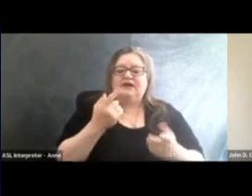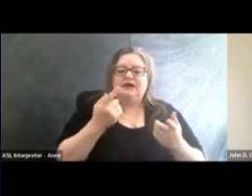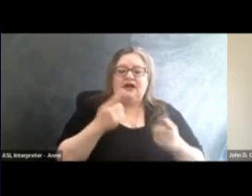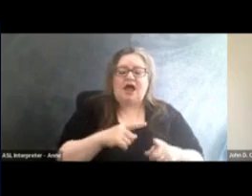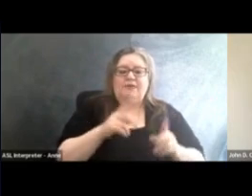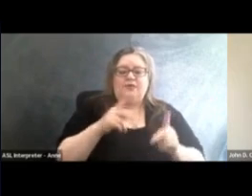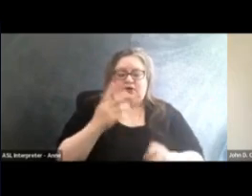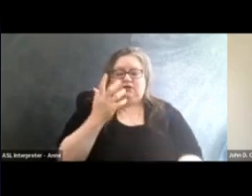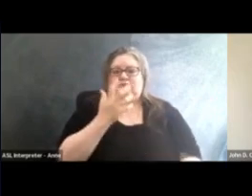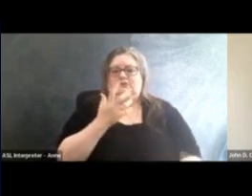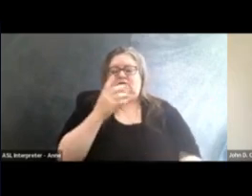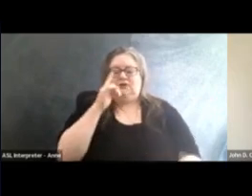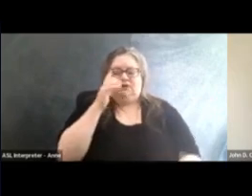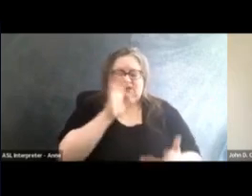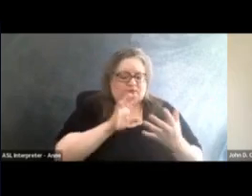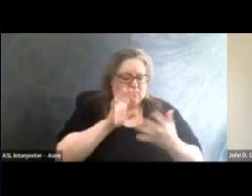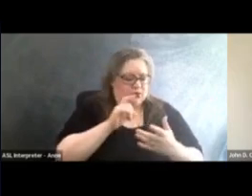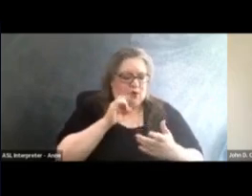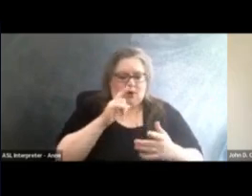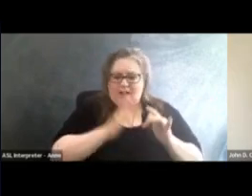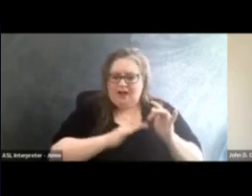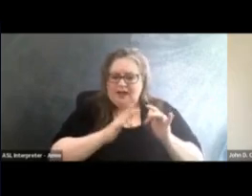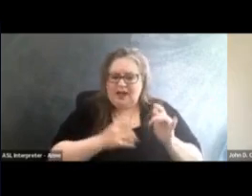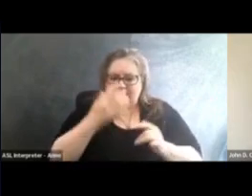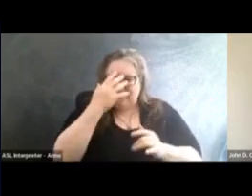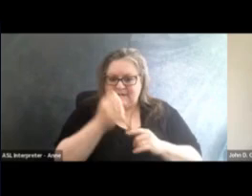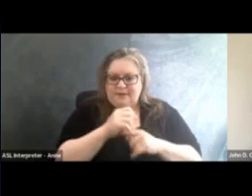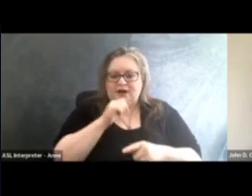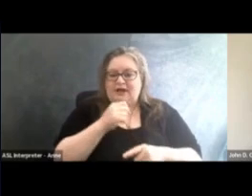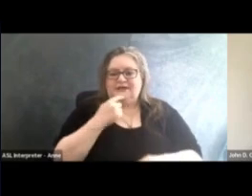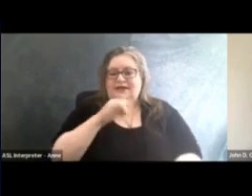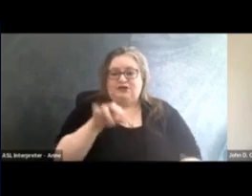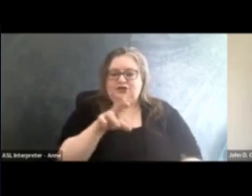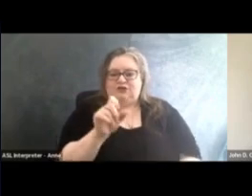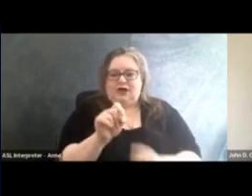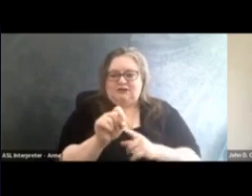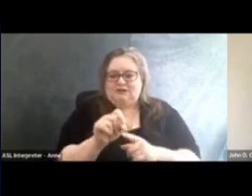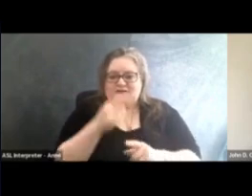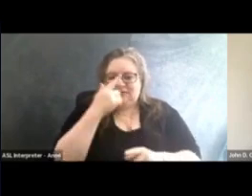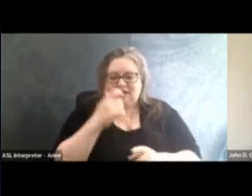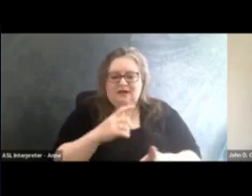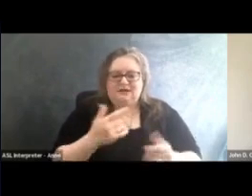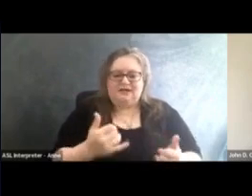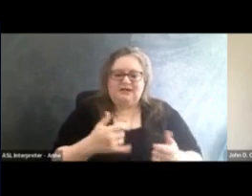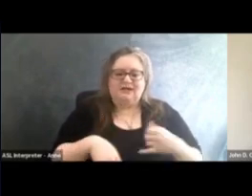dazed, confused or have a gap in memory. And I should not say just because these are not this is still a disruption of brain